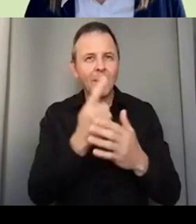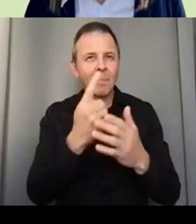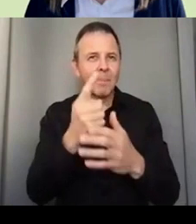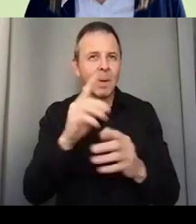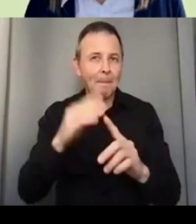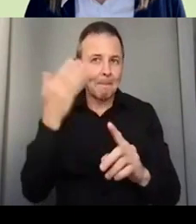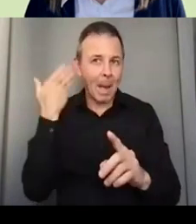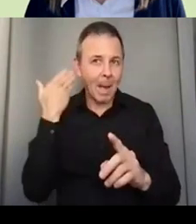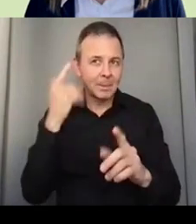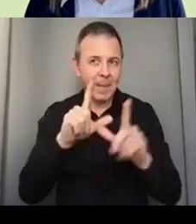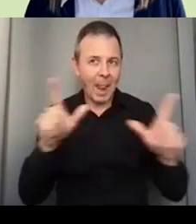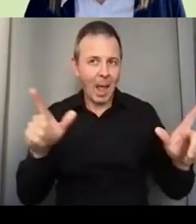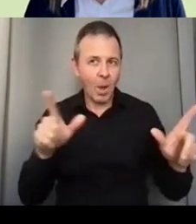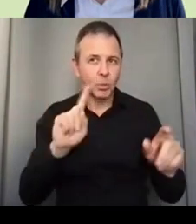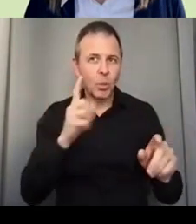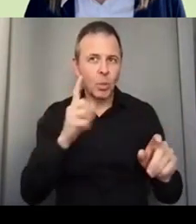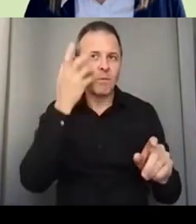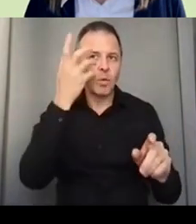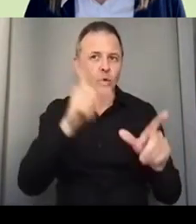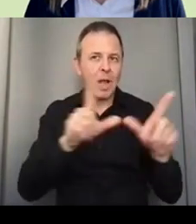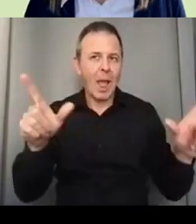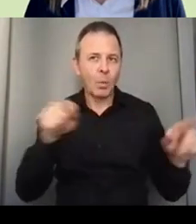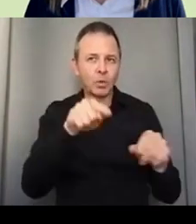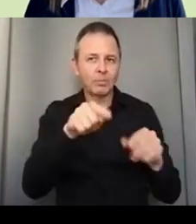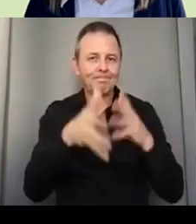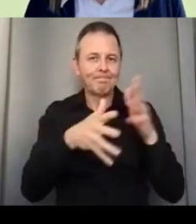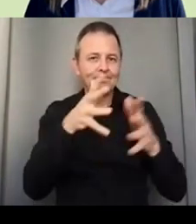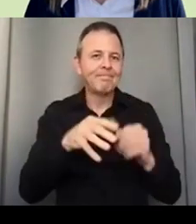languages were and what the future languages are. You may have heard some